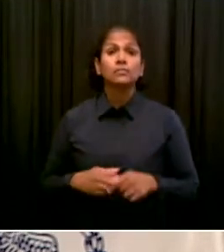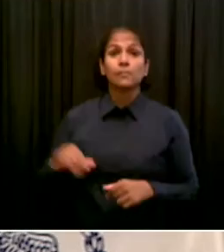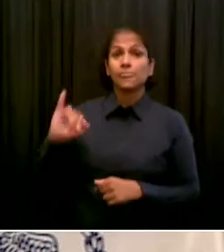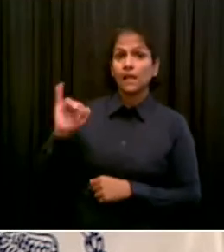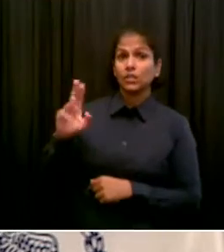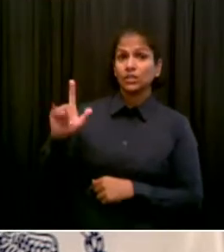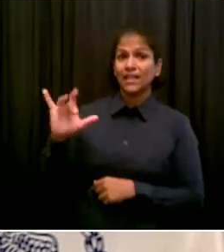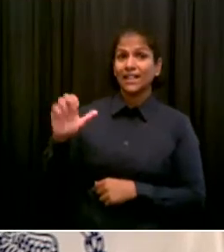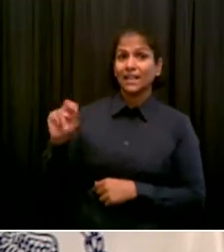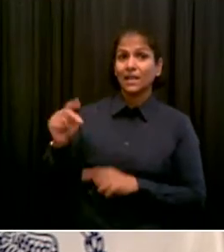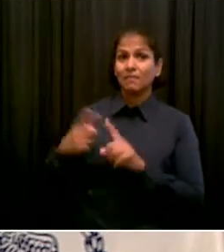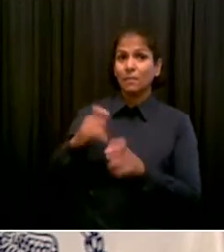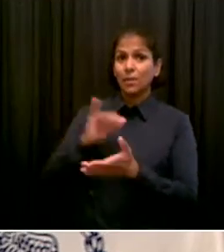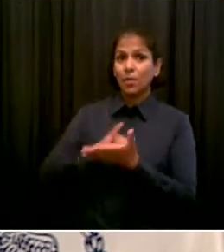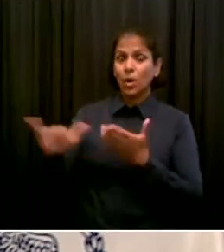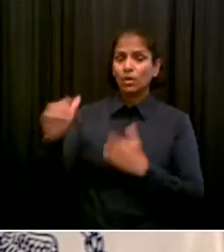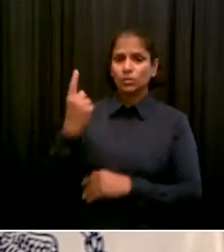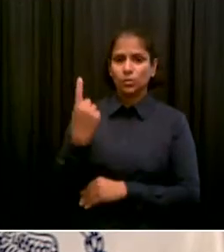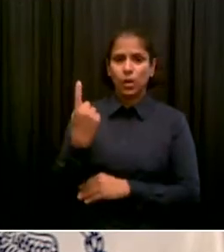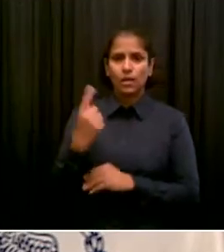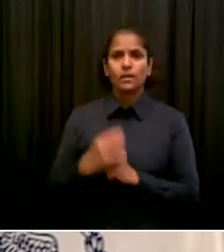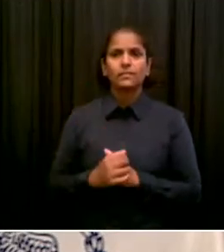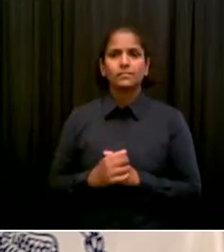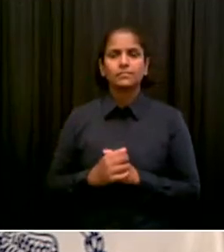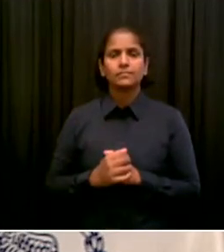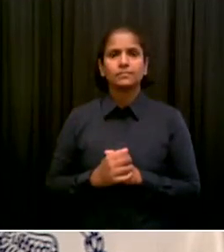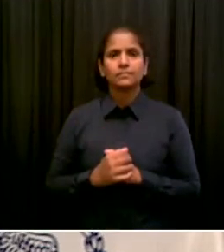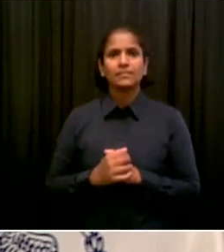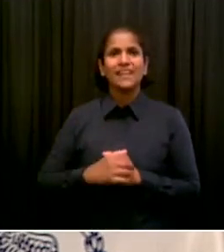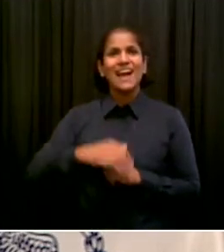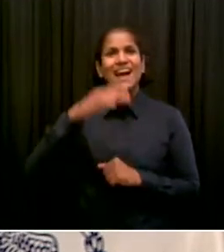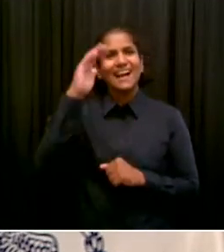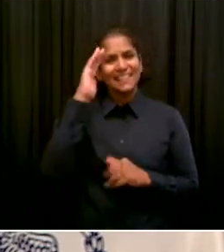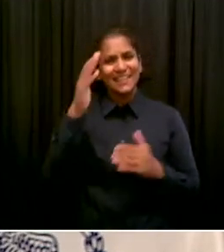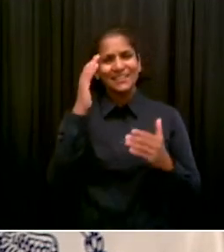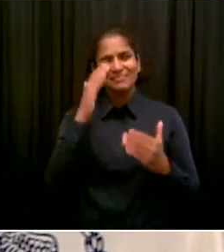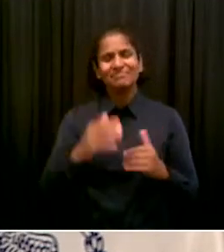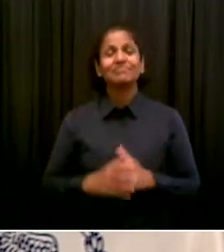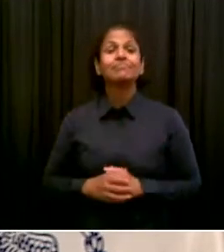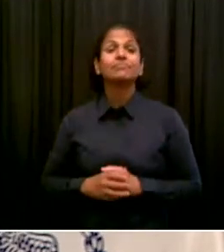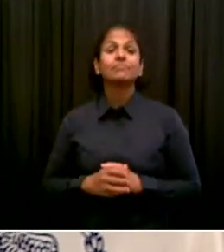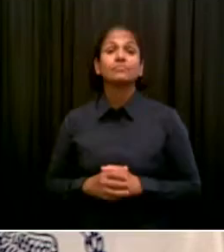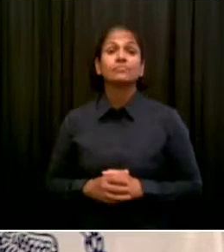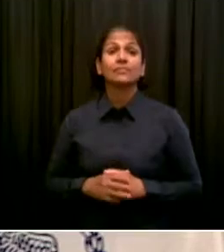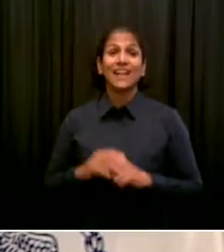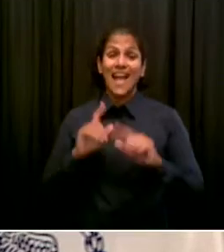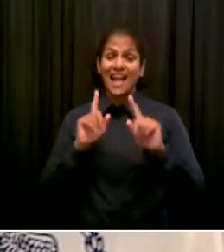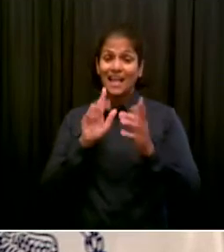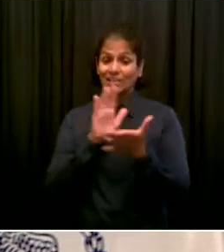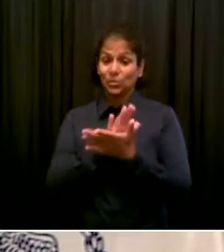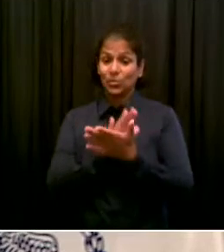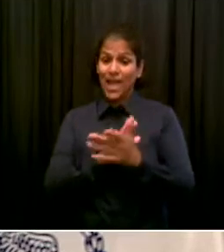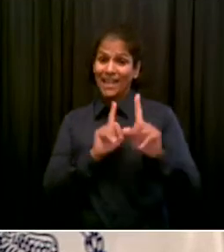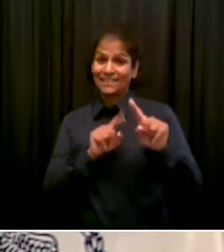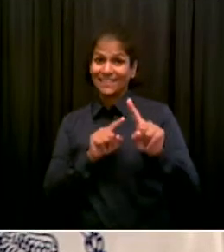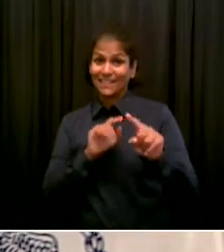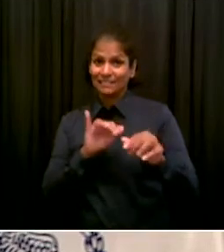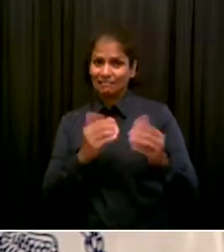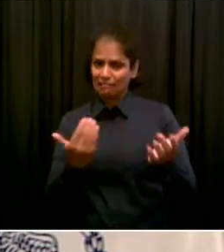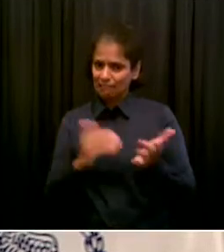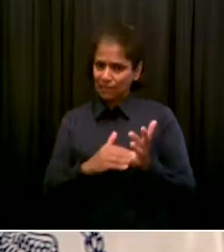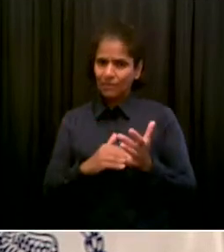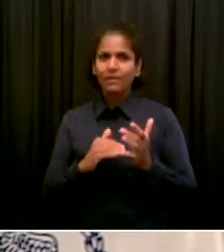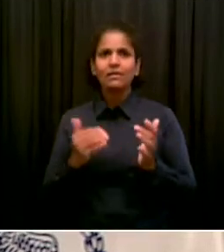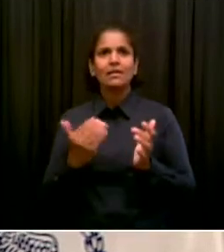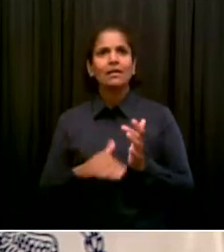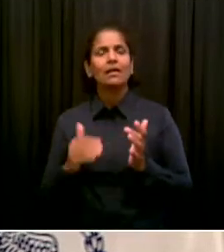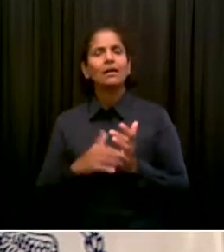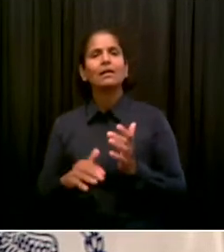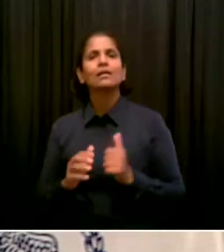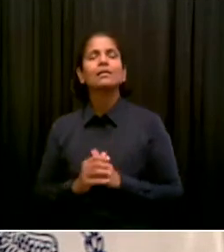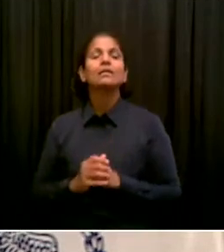I WILL GET AN UPDATE QUICKLY.